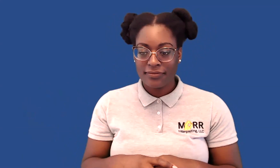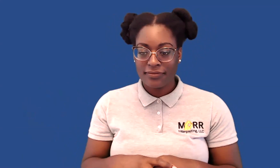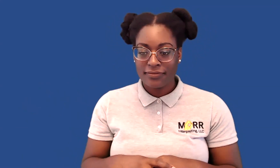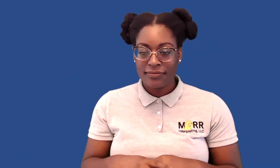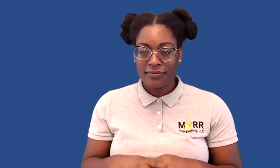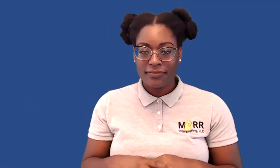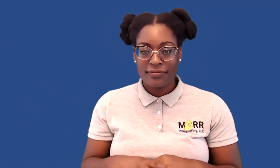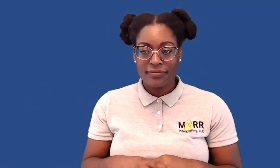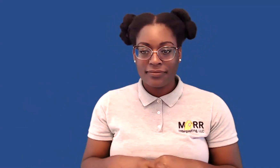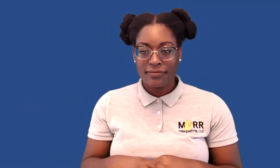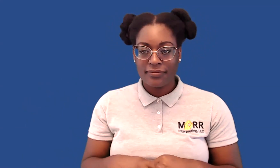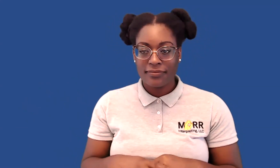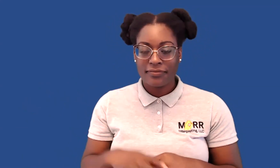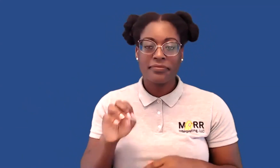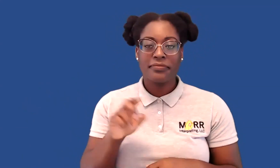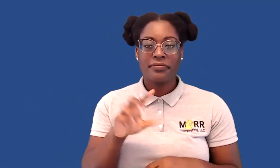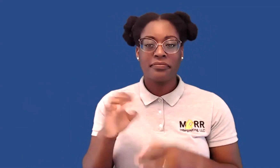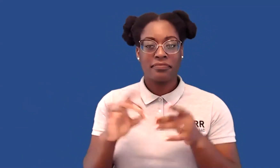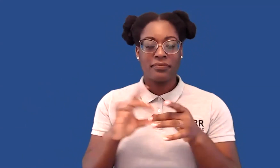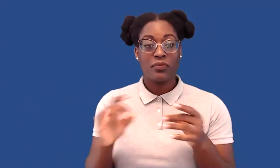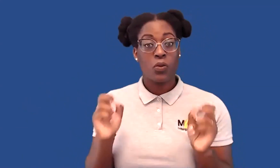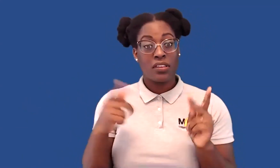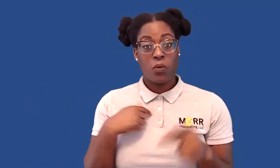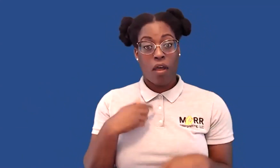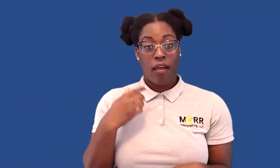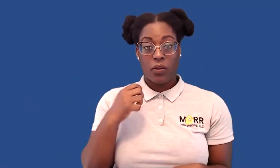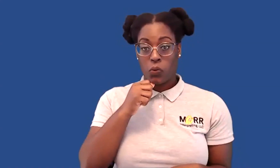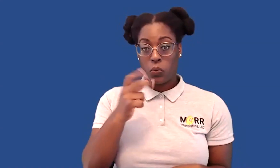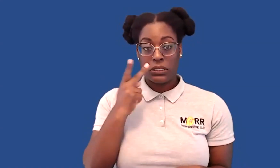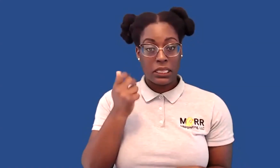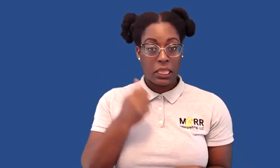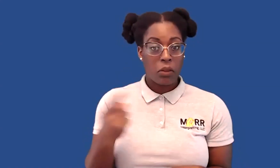Alright, so I don't see anyone so I will move on to the next question.